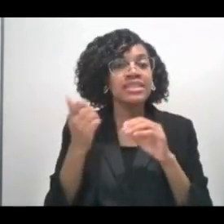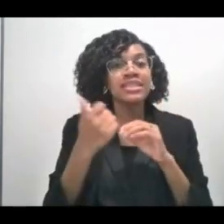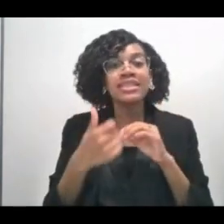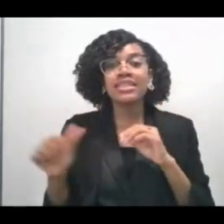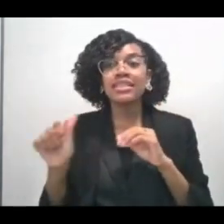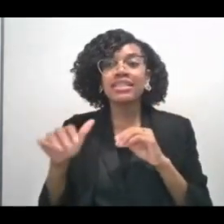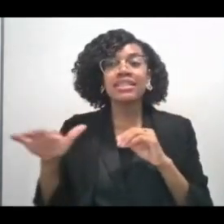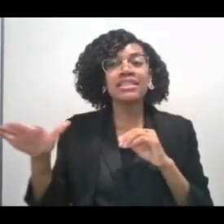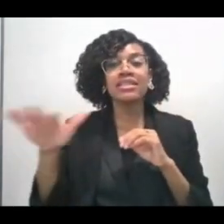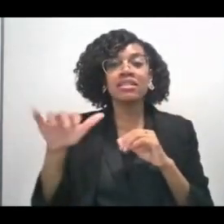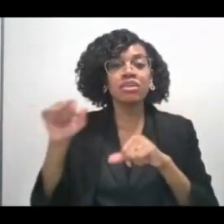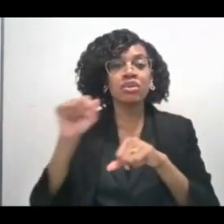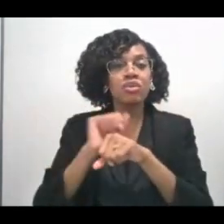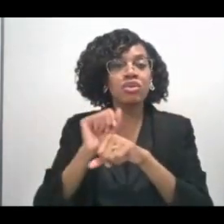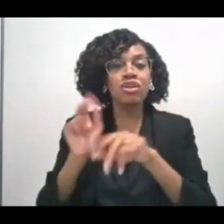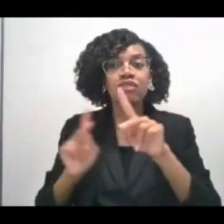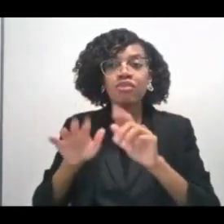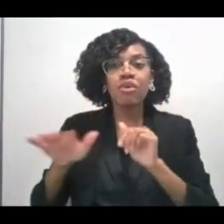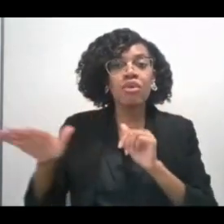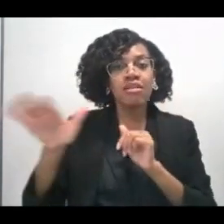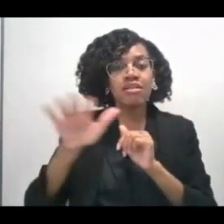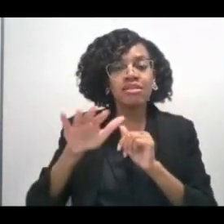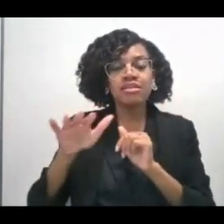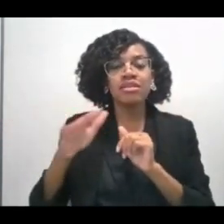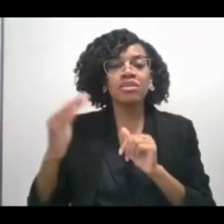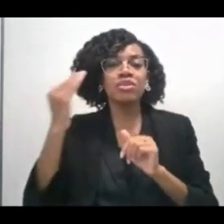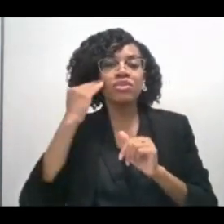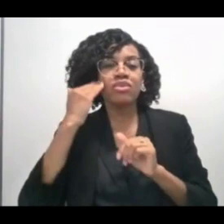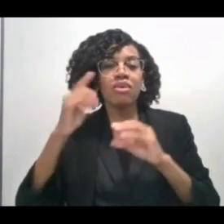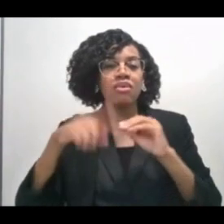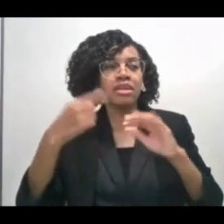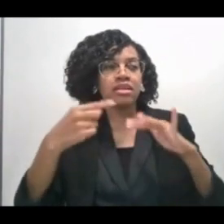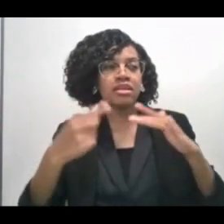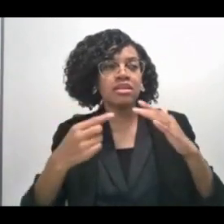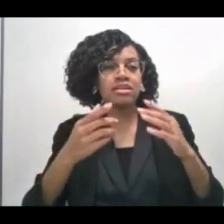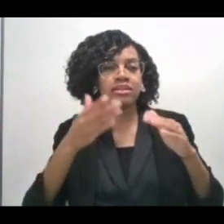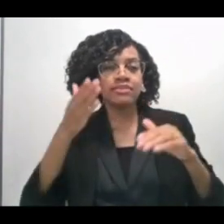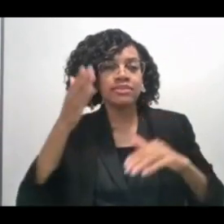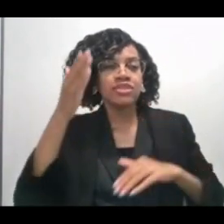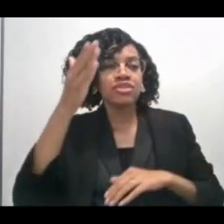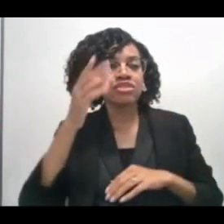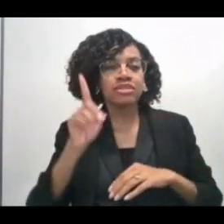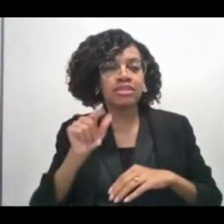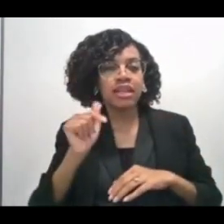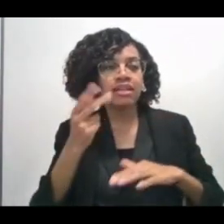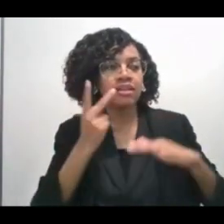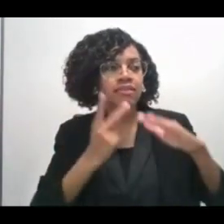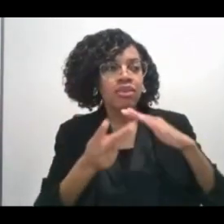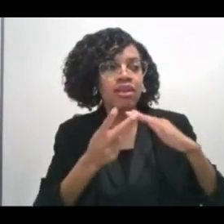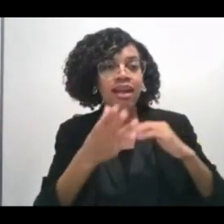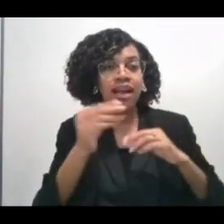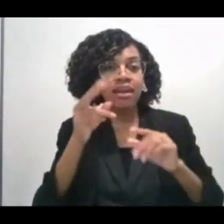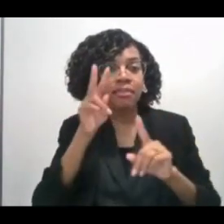resilience challenges. Those are the types of things we're interested in seeing you do in this in your response to this